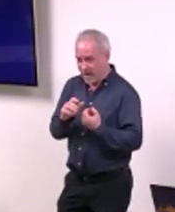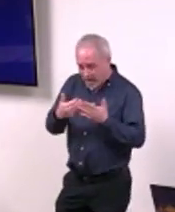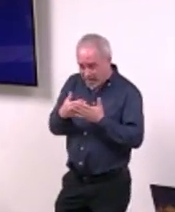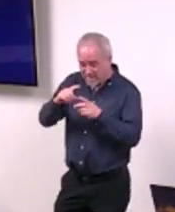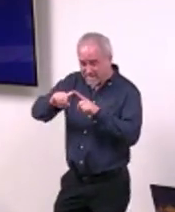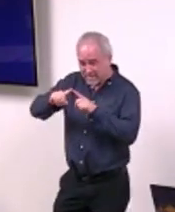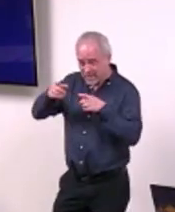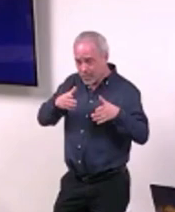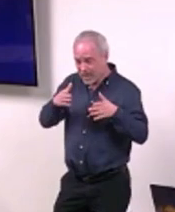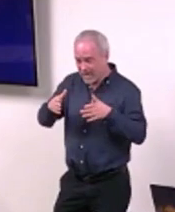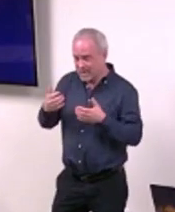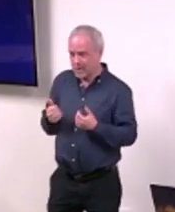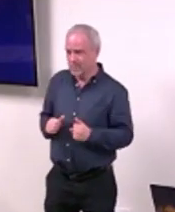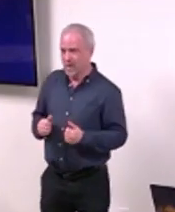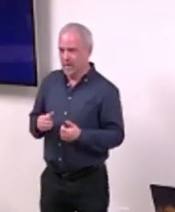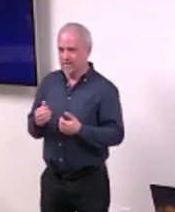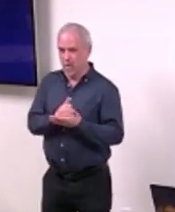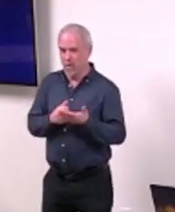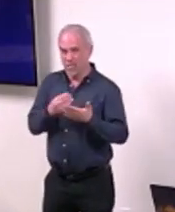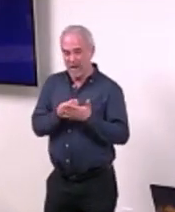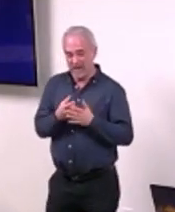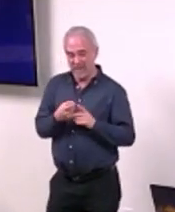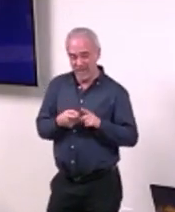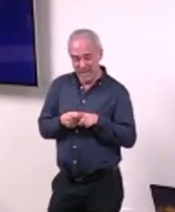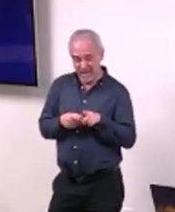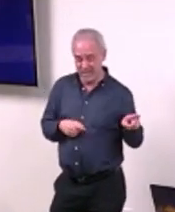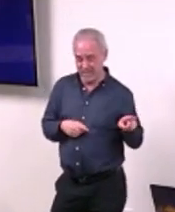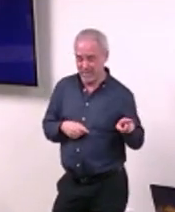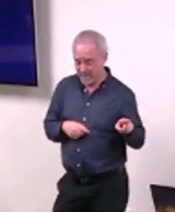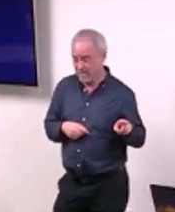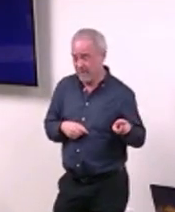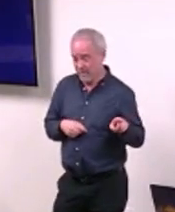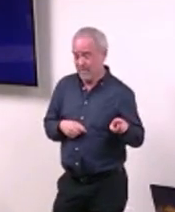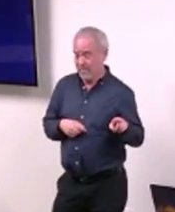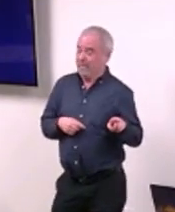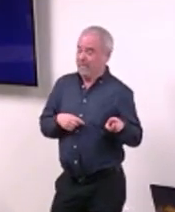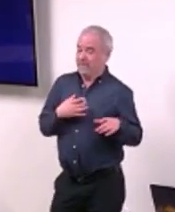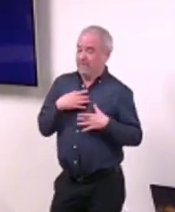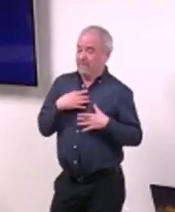We're finding was to capitalize off of black disabled bodies,